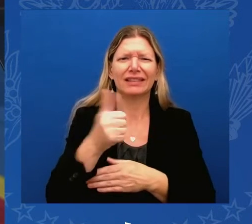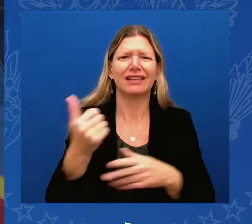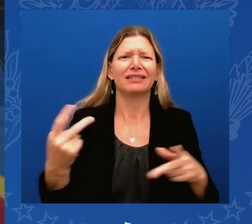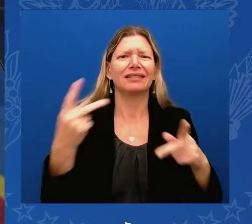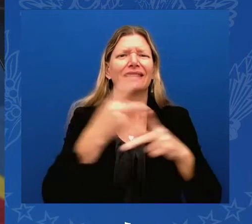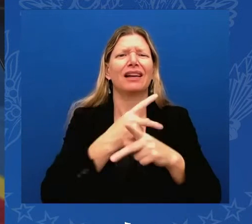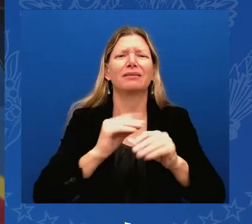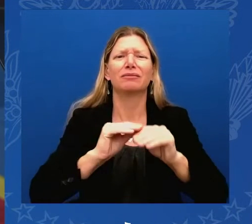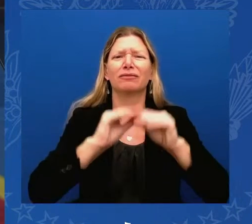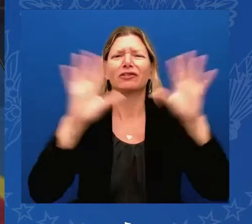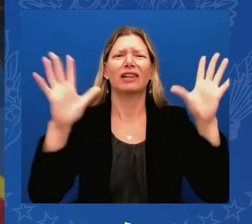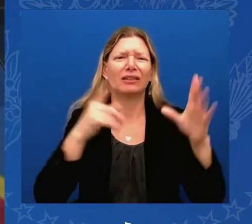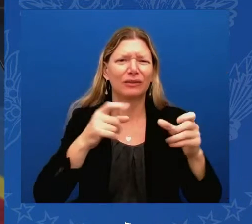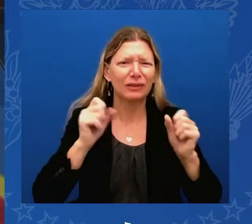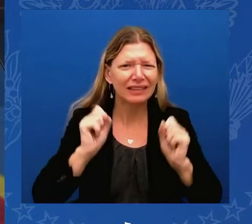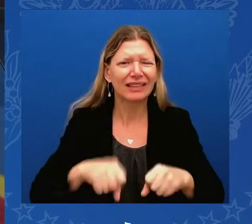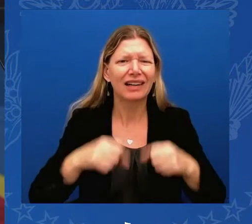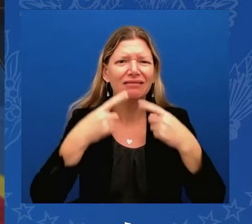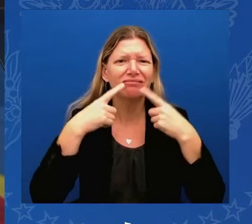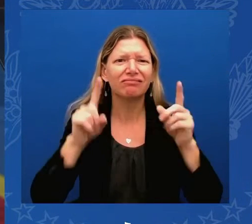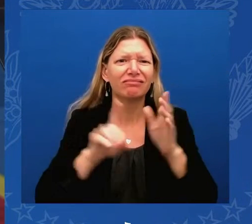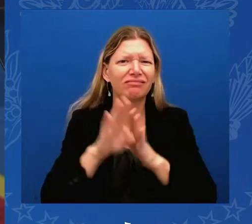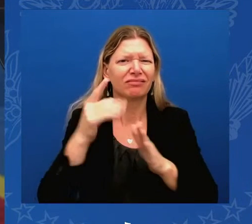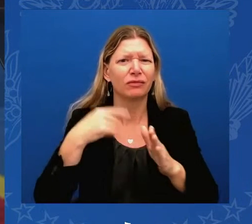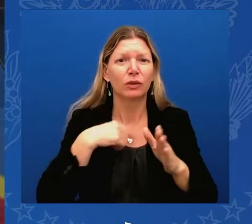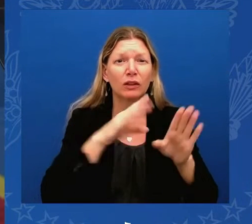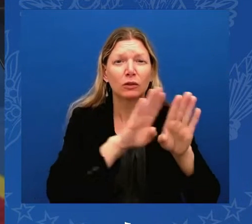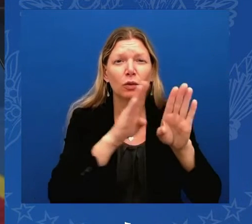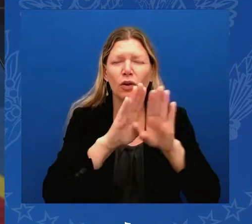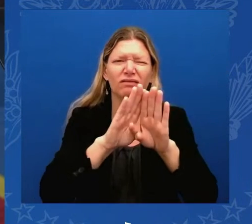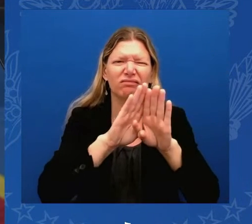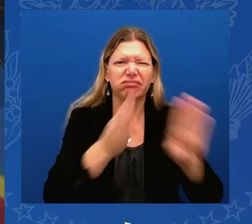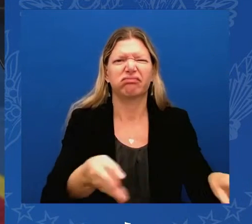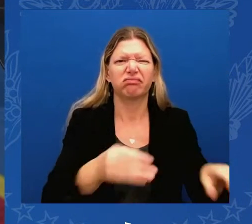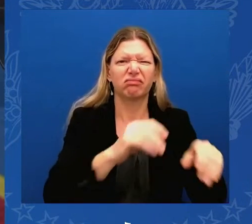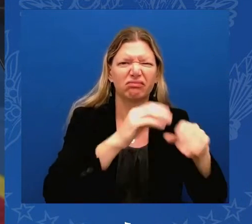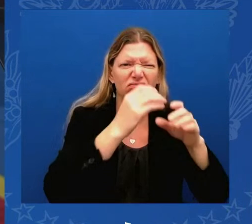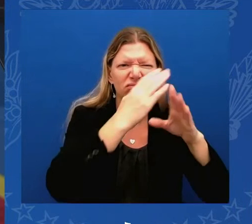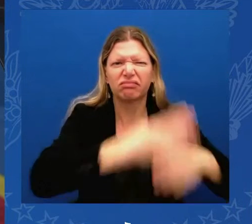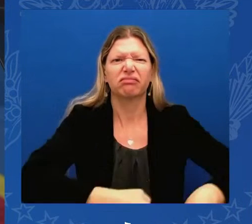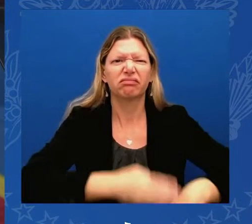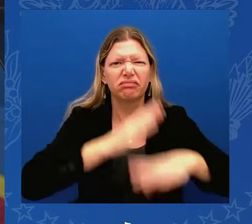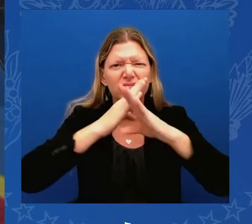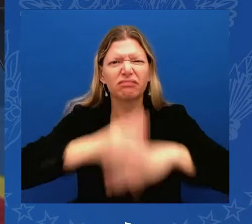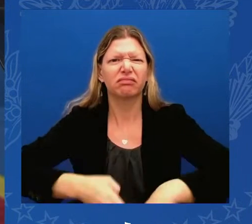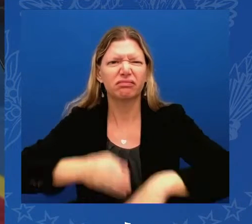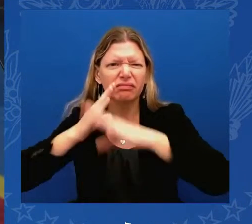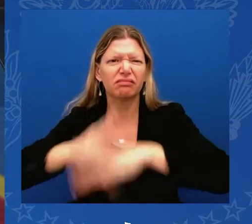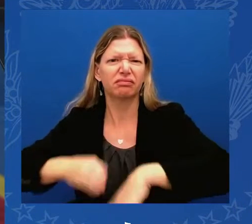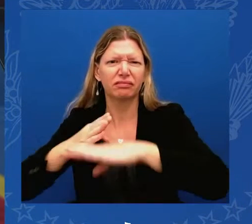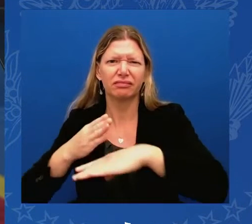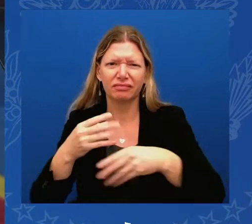; capital to start small business and loans to buy homes; health insurance, prescriptions drugs,